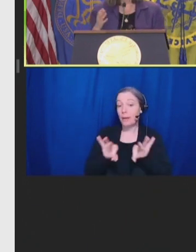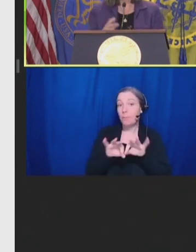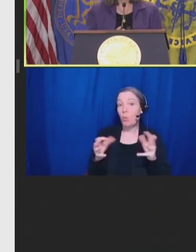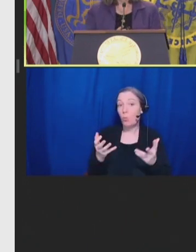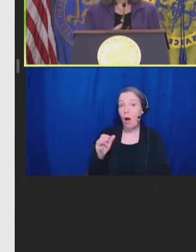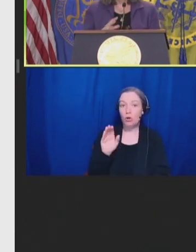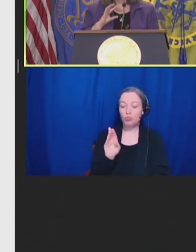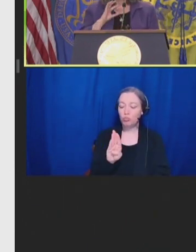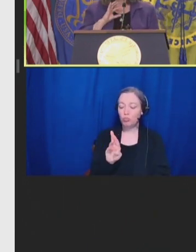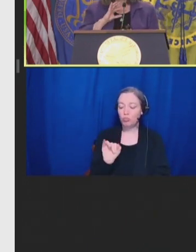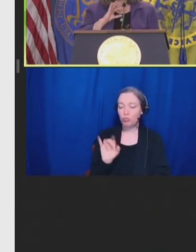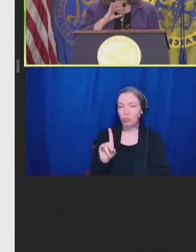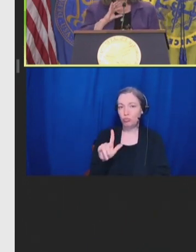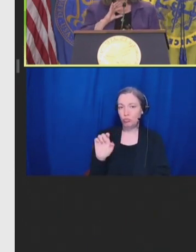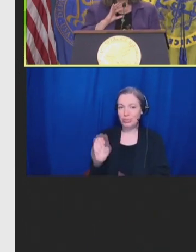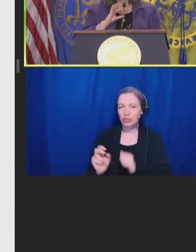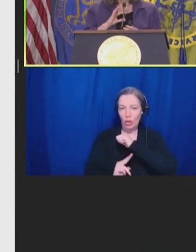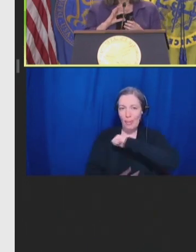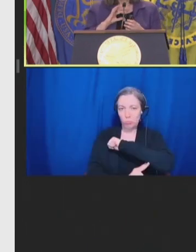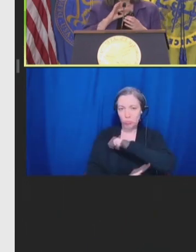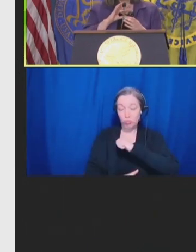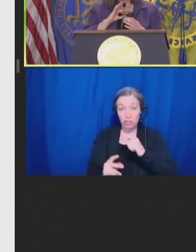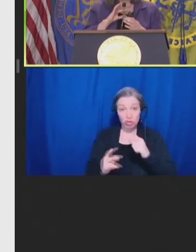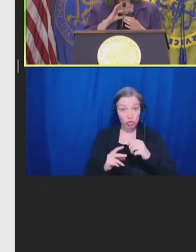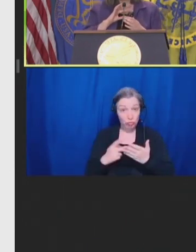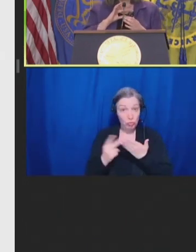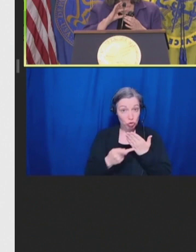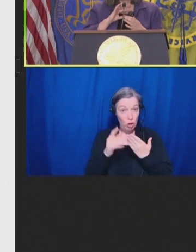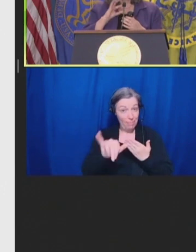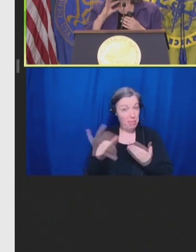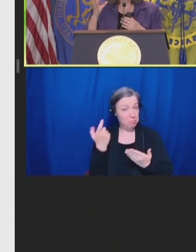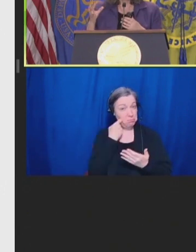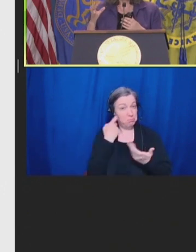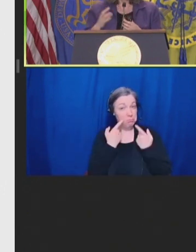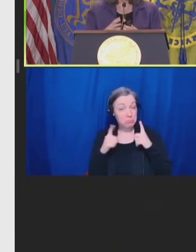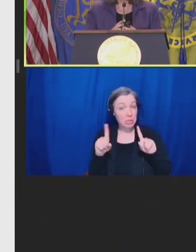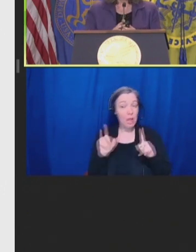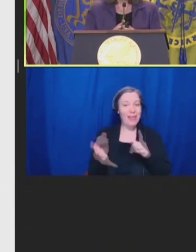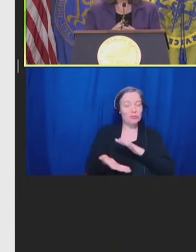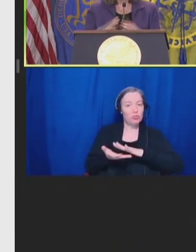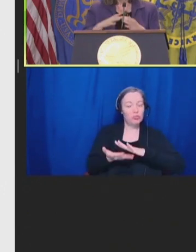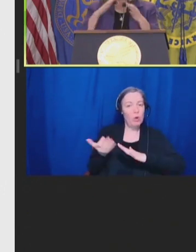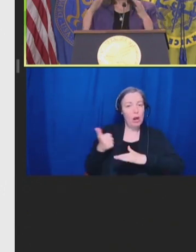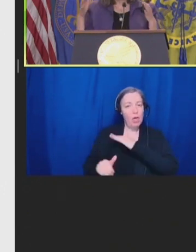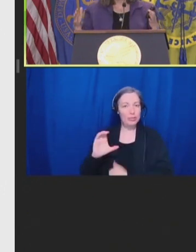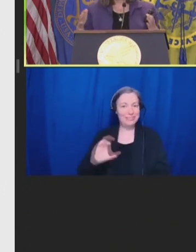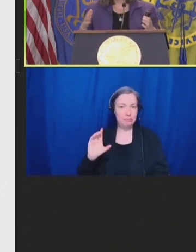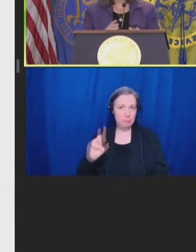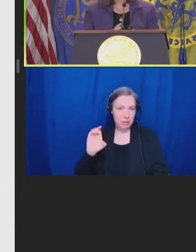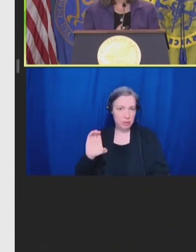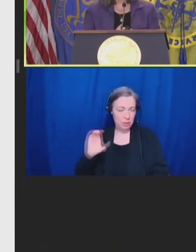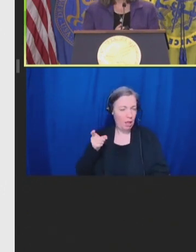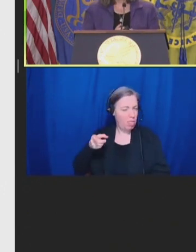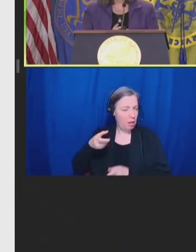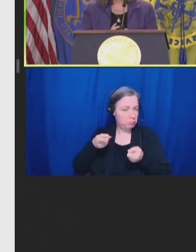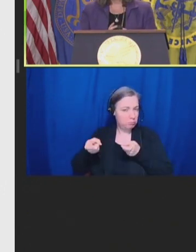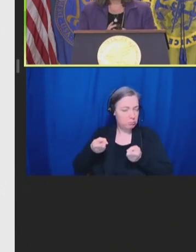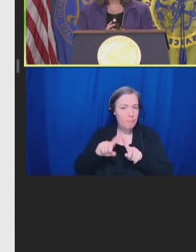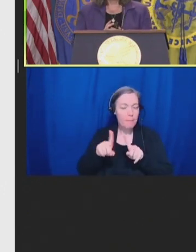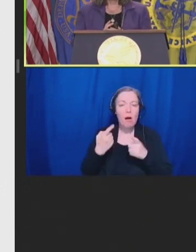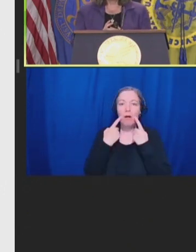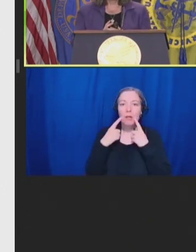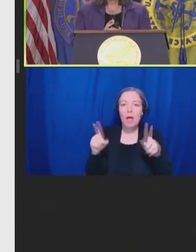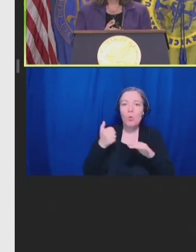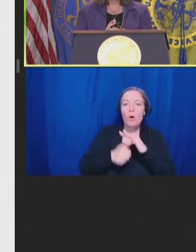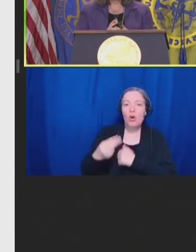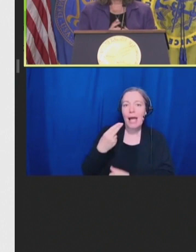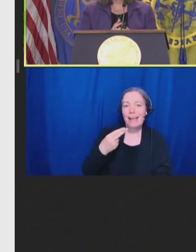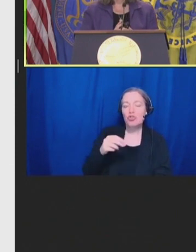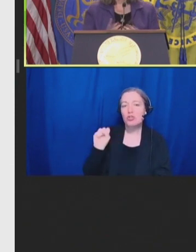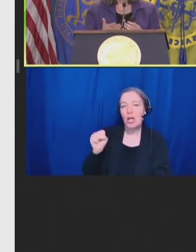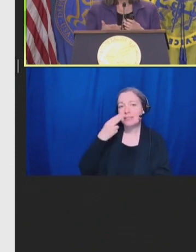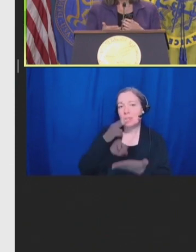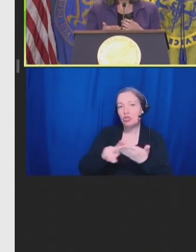which is a program that is being run by CDC but announced by the HHS secretary to